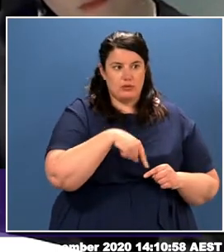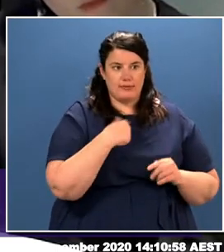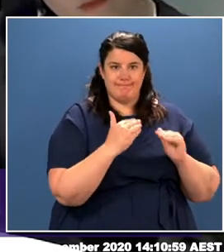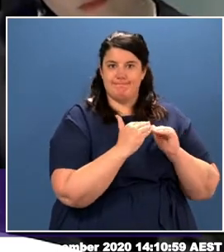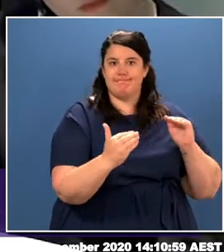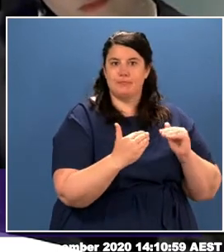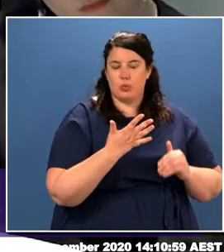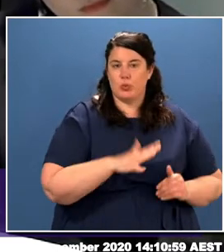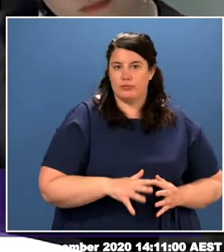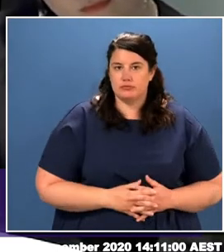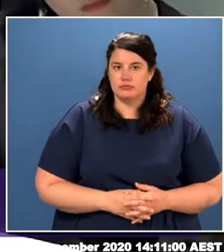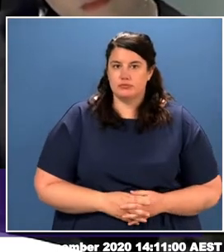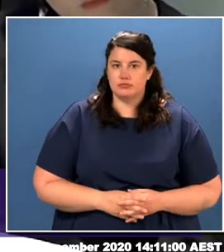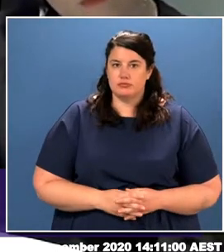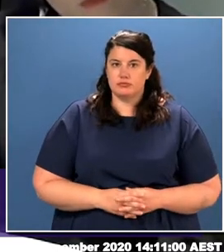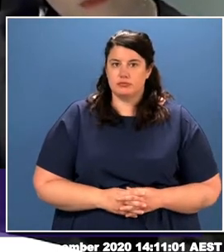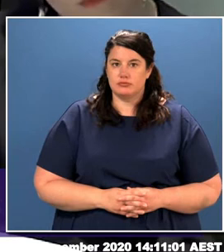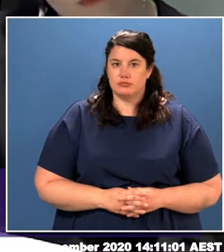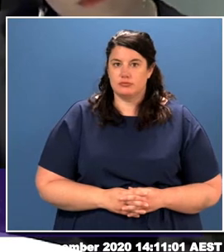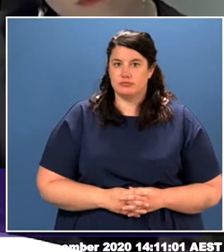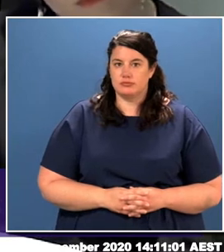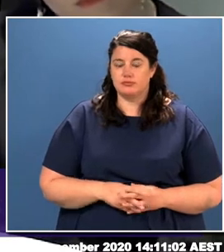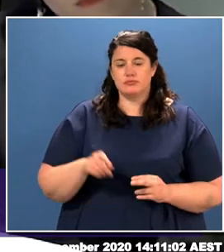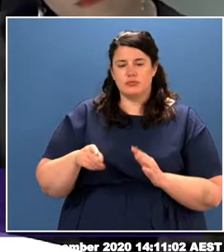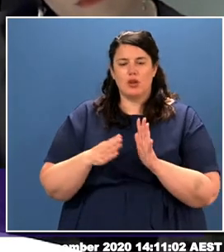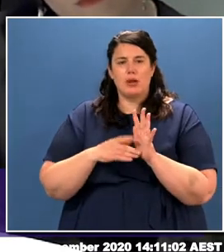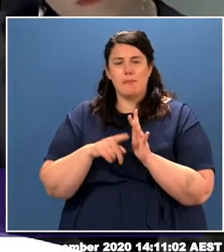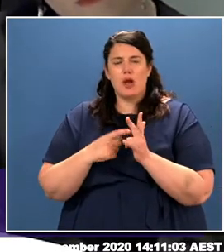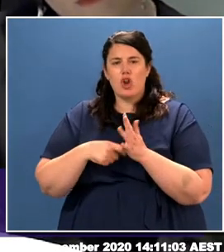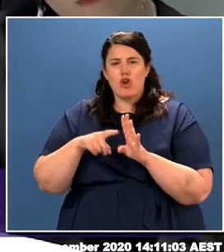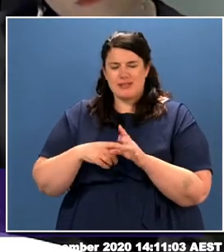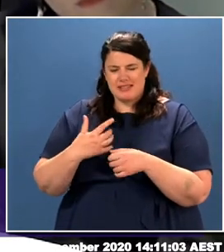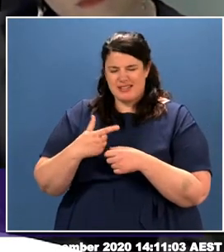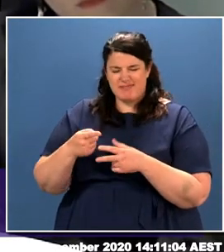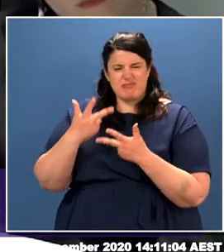And on the subject of minority stress, there are some unique stresses that